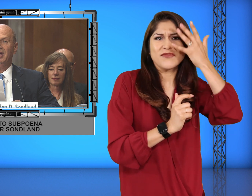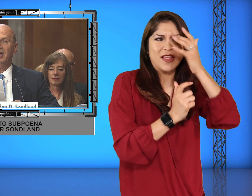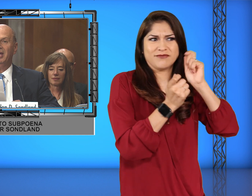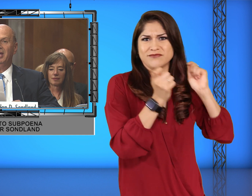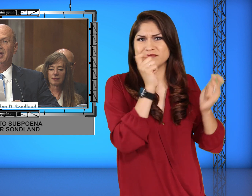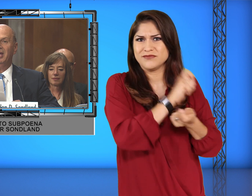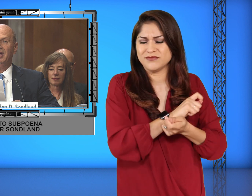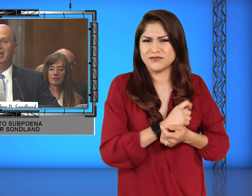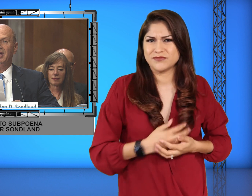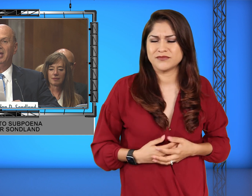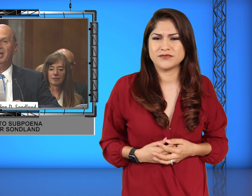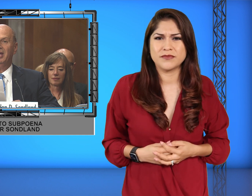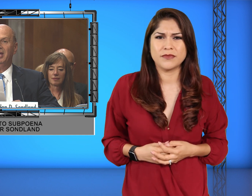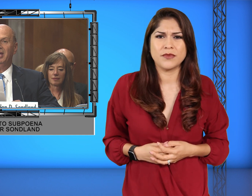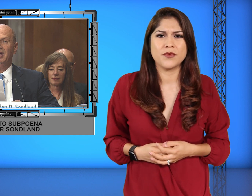the individual's image and voice.